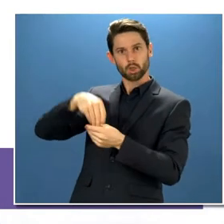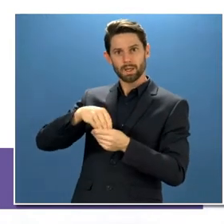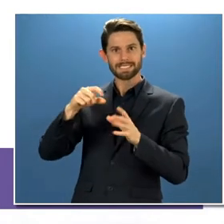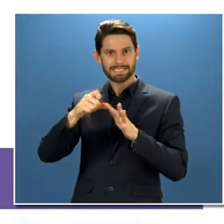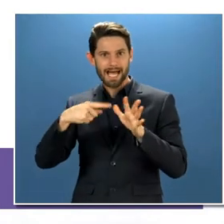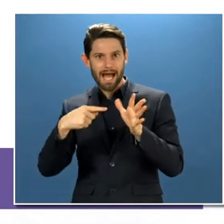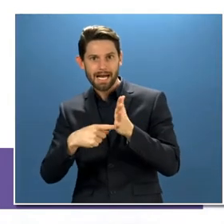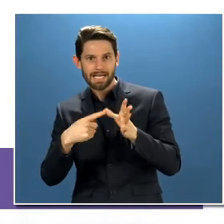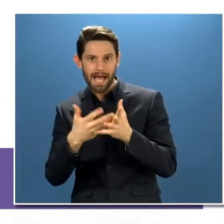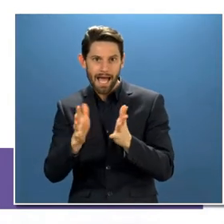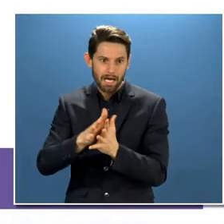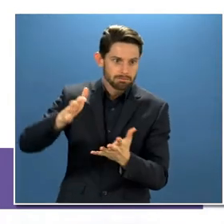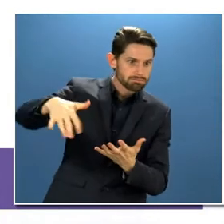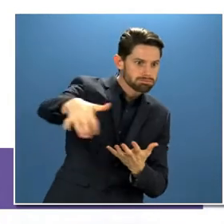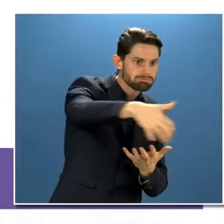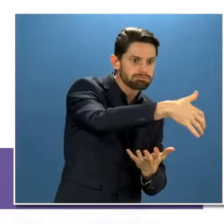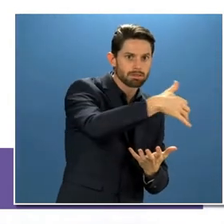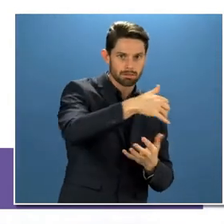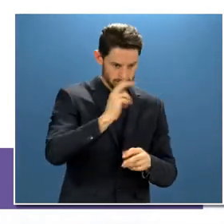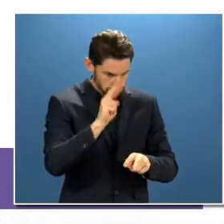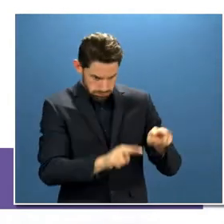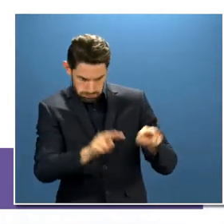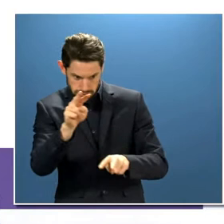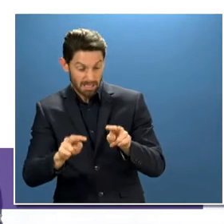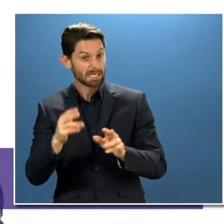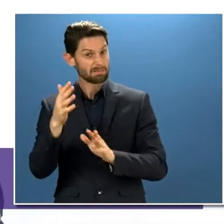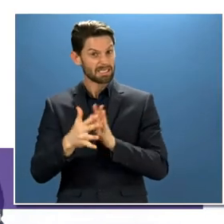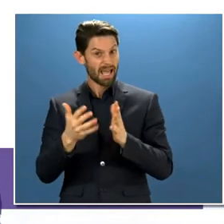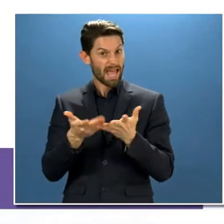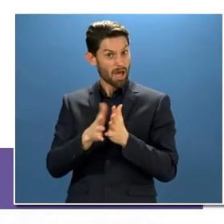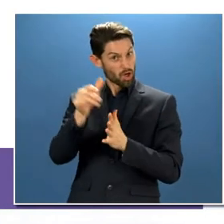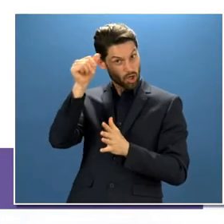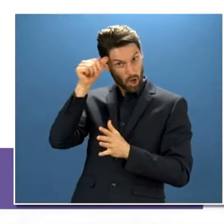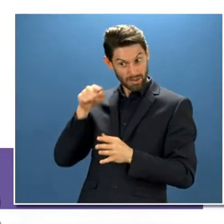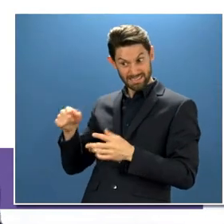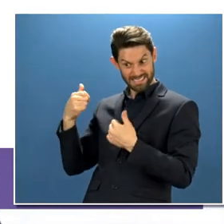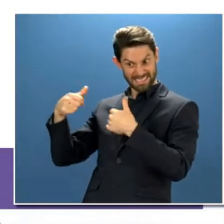That meant a lot of the aspects of it were unfortunately not followed through as we would have hoped.